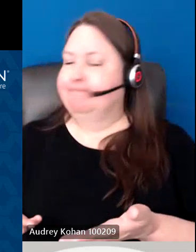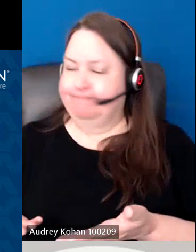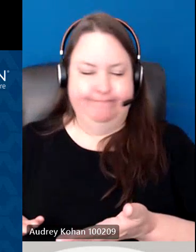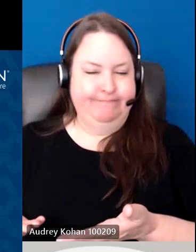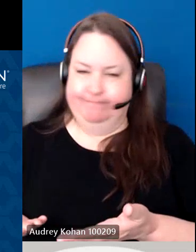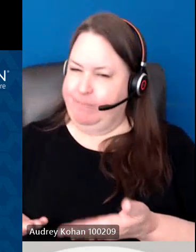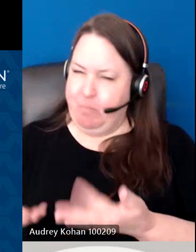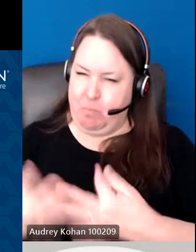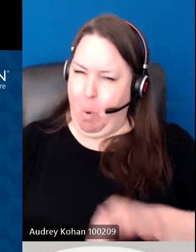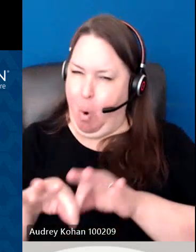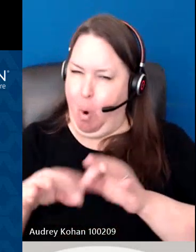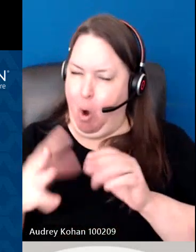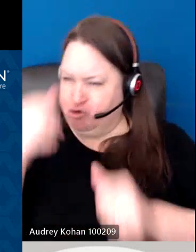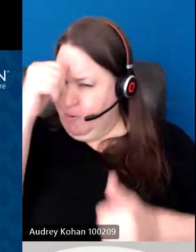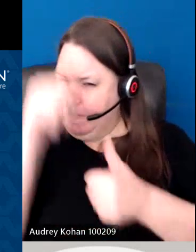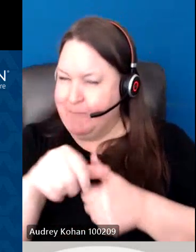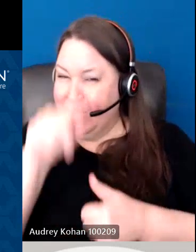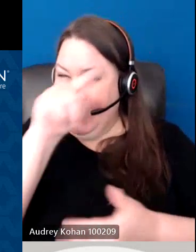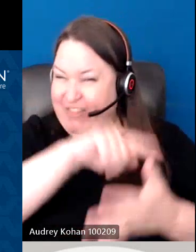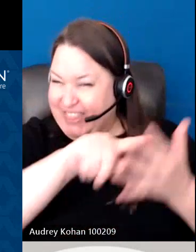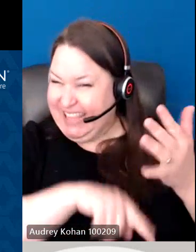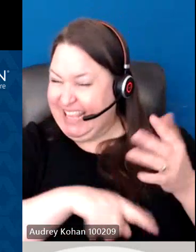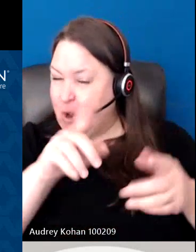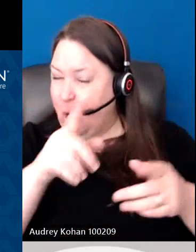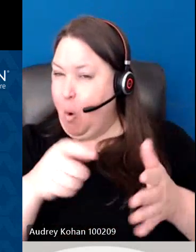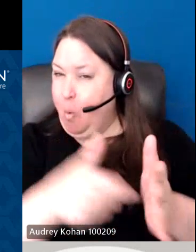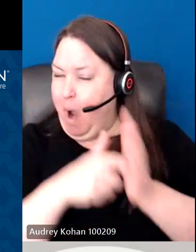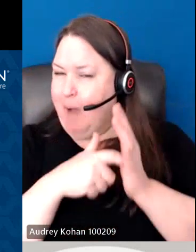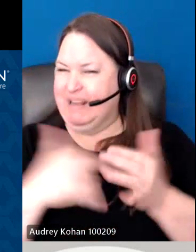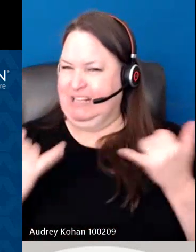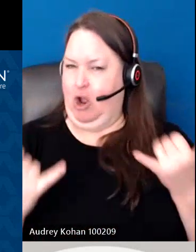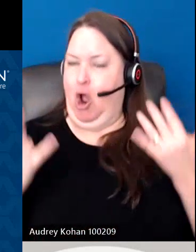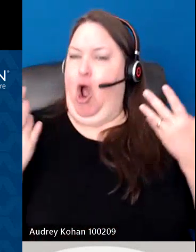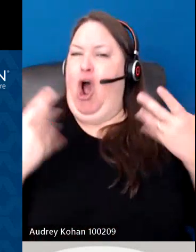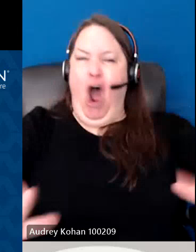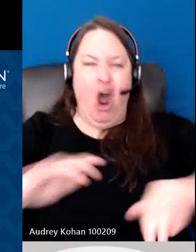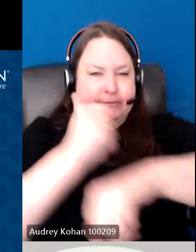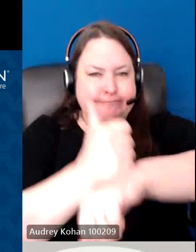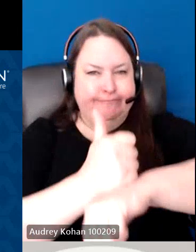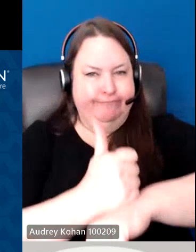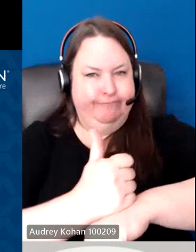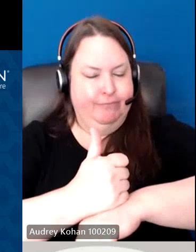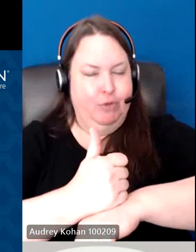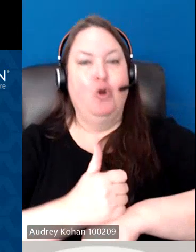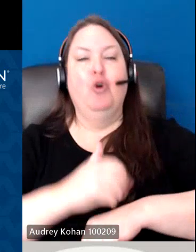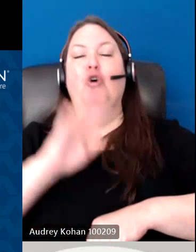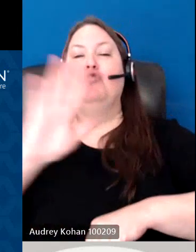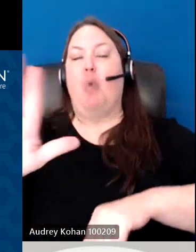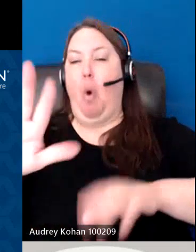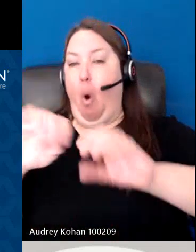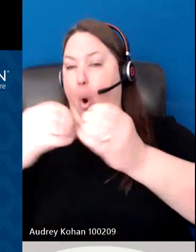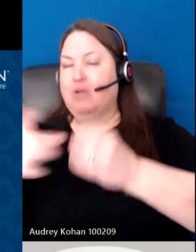remember that these requirements are currently in place and your organization is accountable to meet